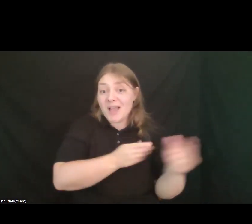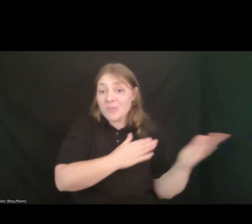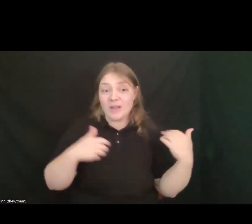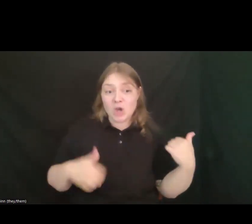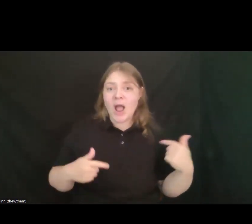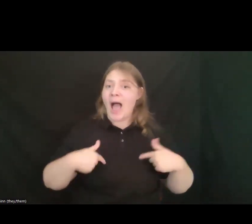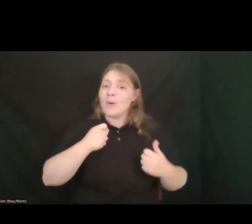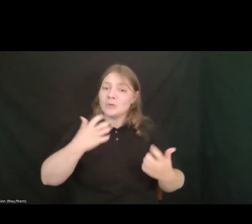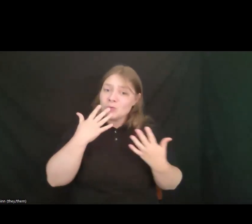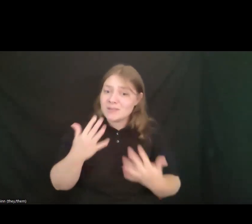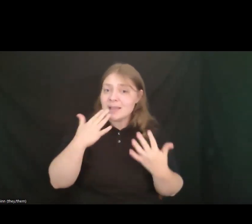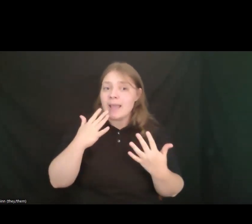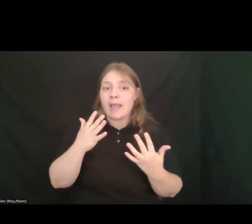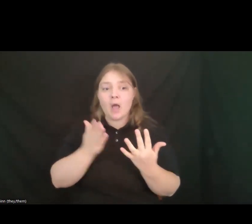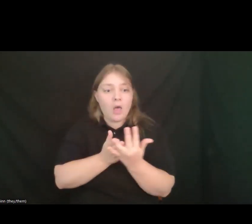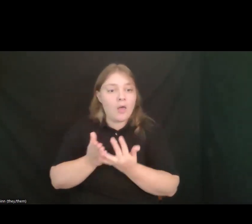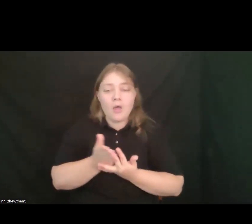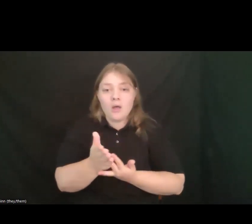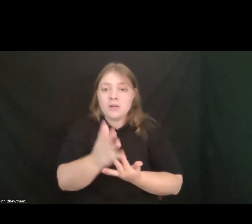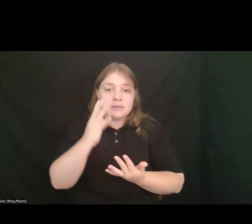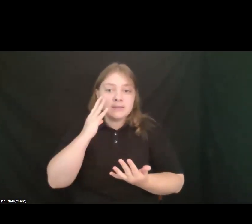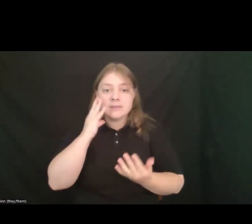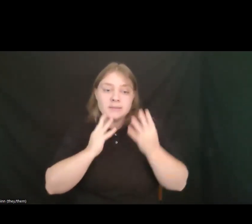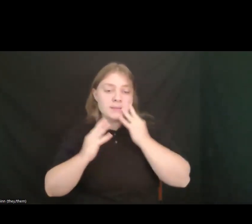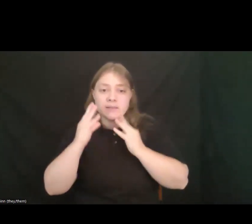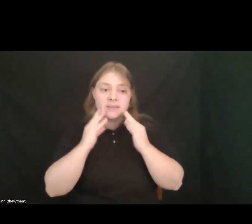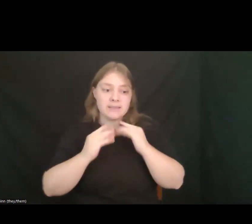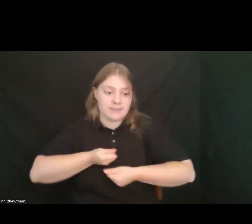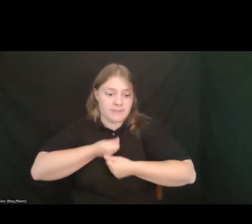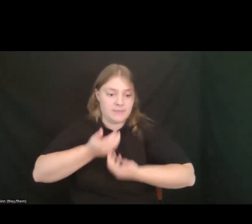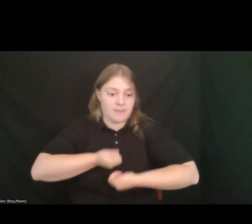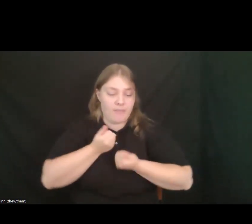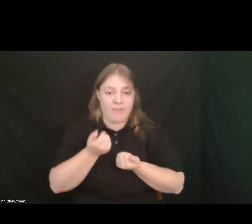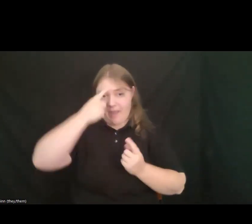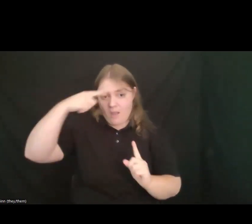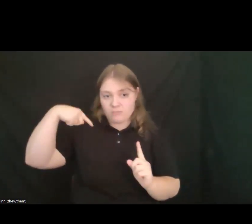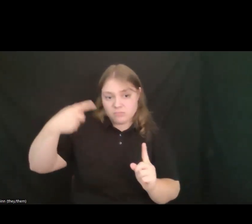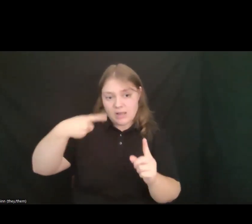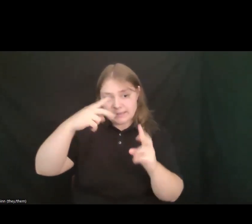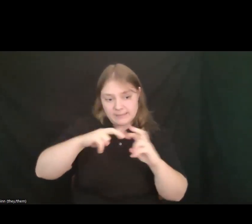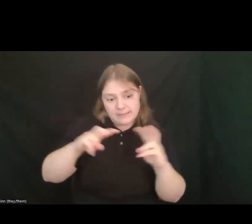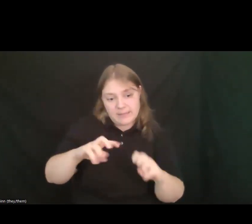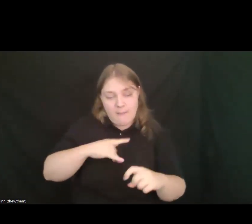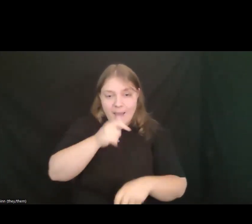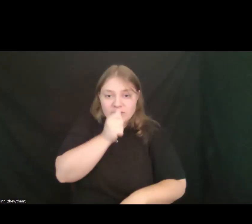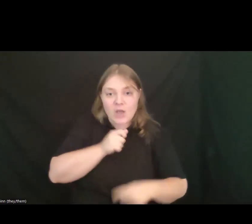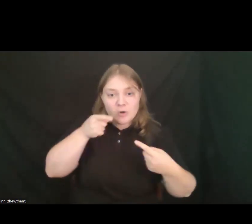through and express myself and process through my suffering my challenges through my music can I do